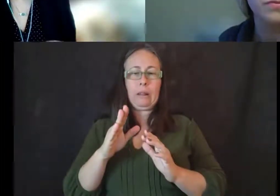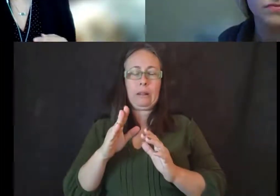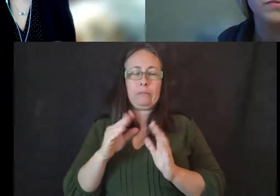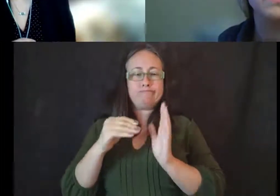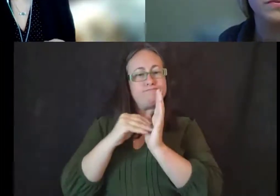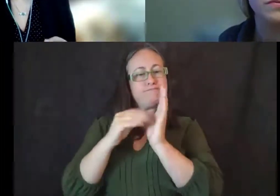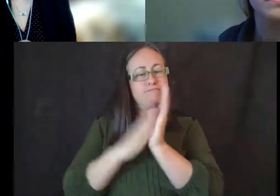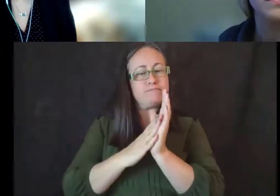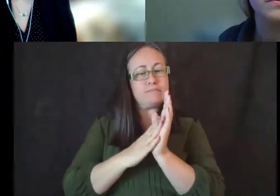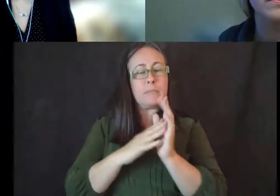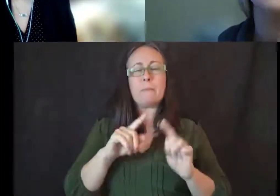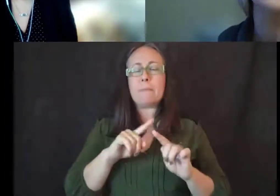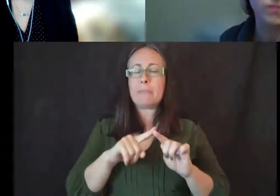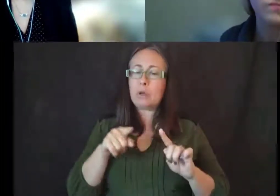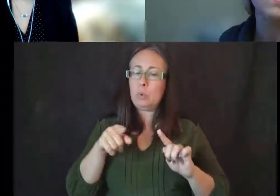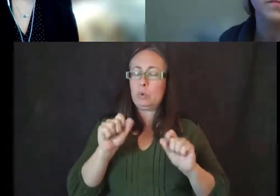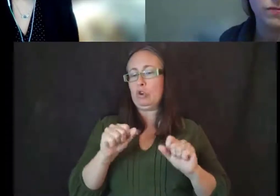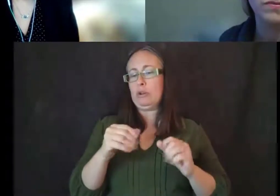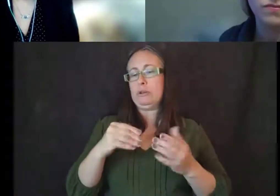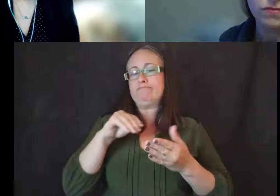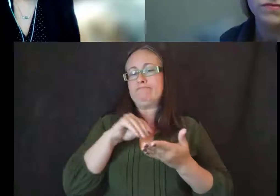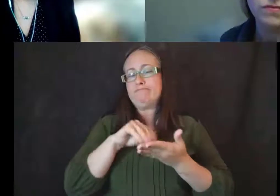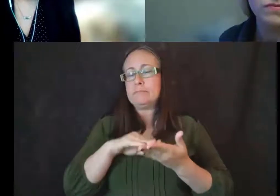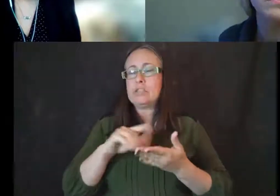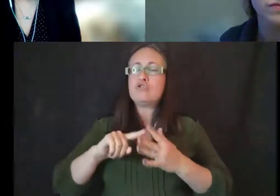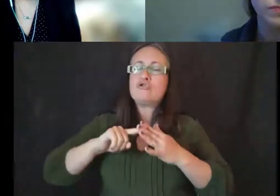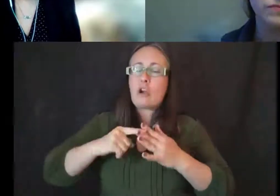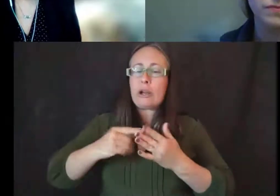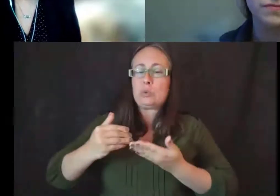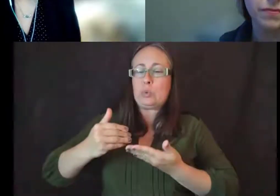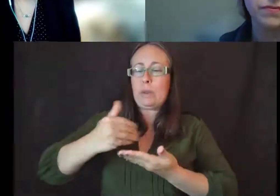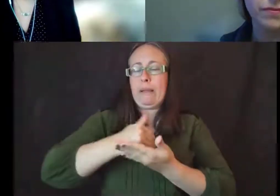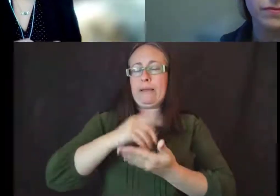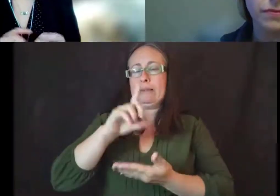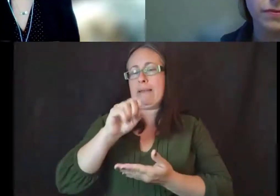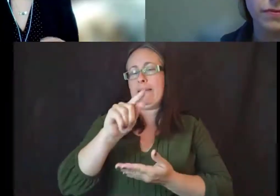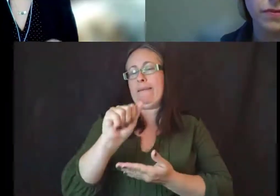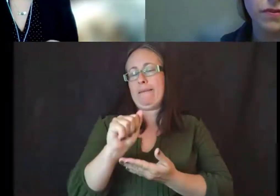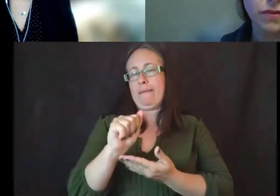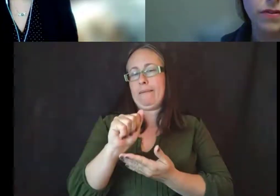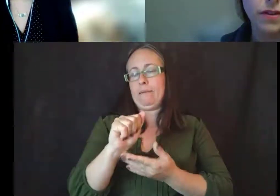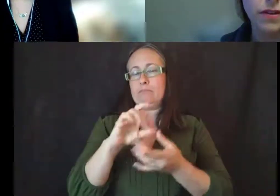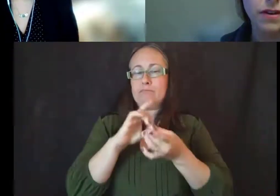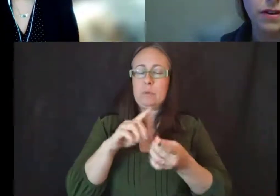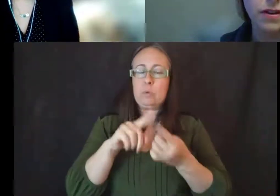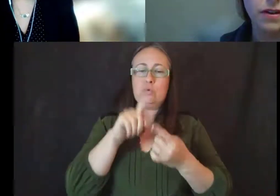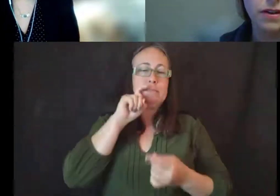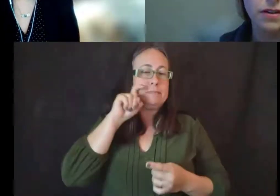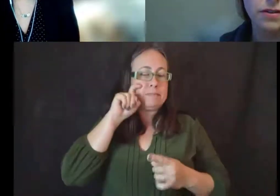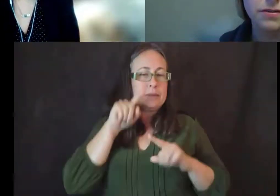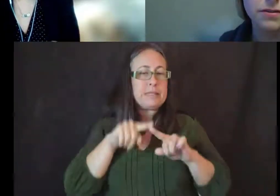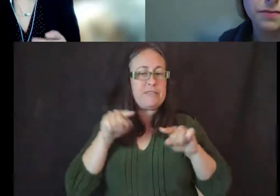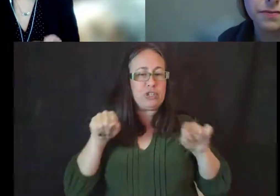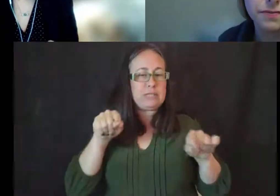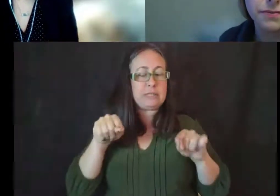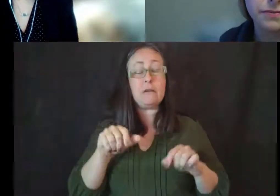that we're starting to collect data on sex differences. The other important part is you want to explain